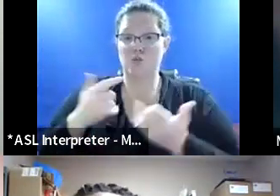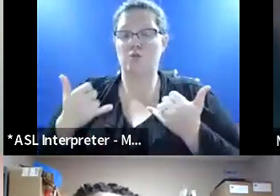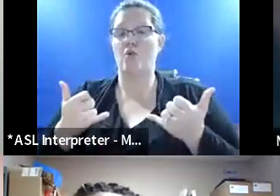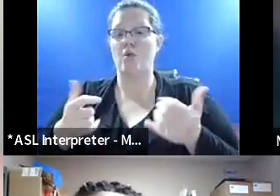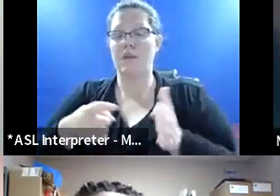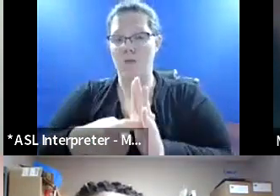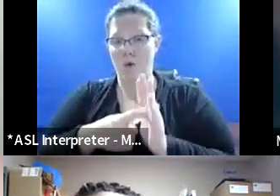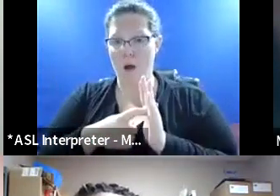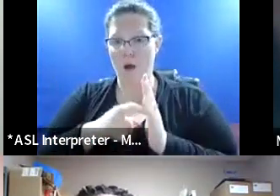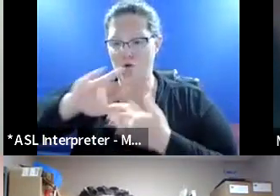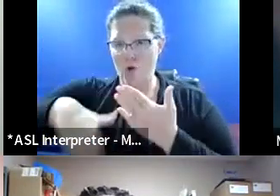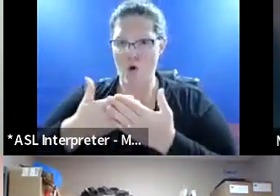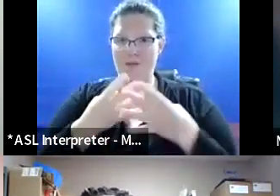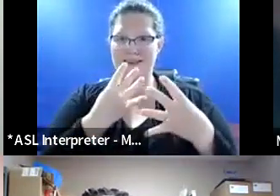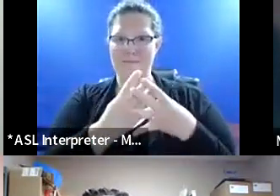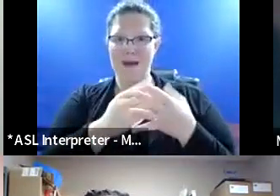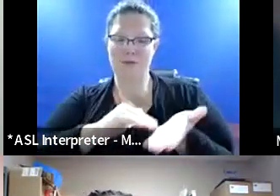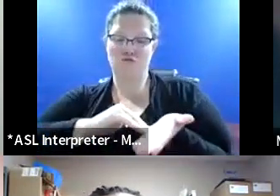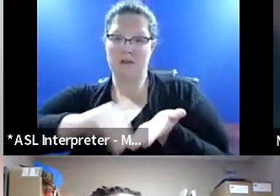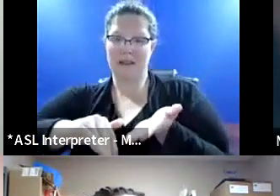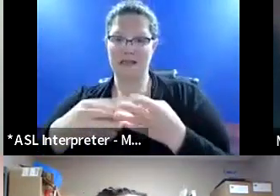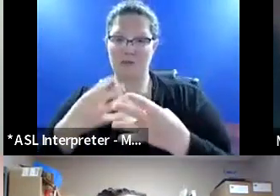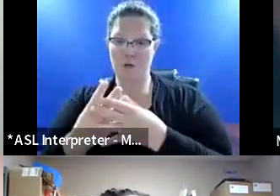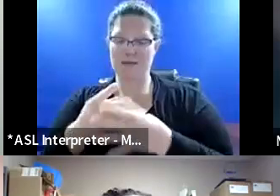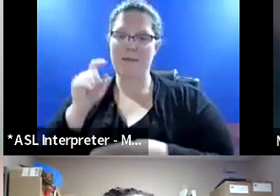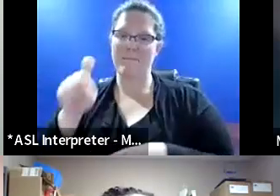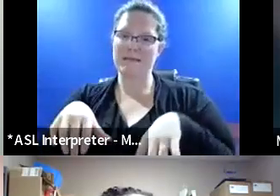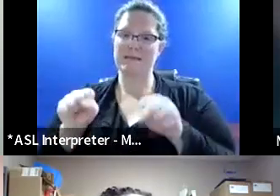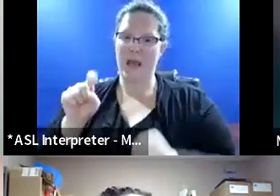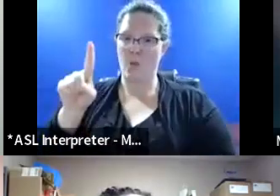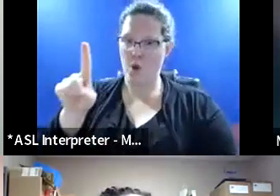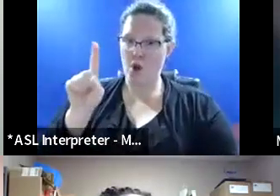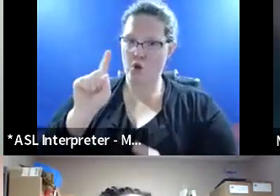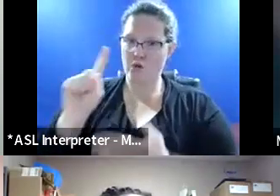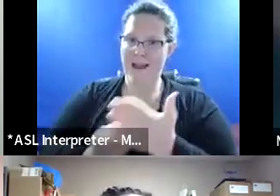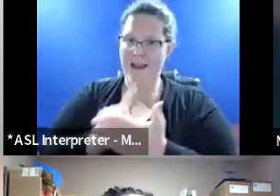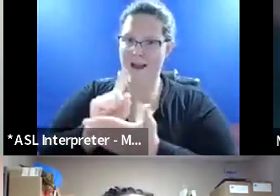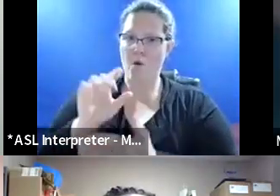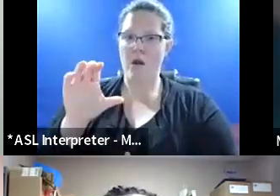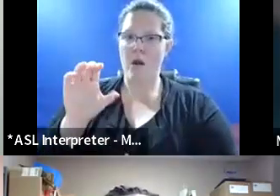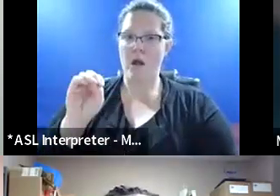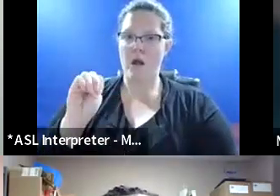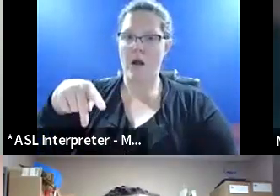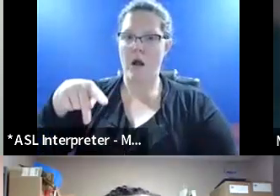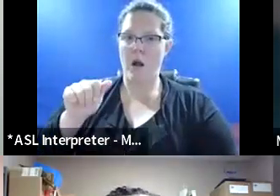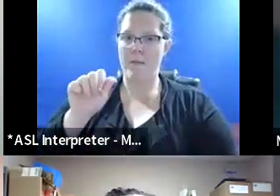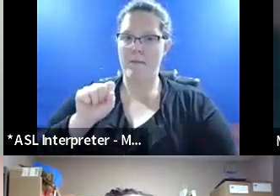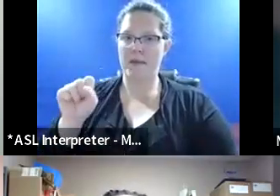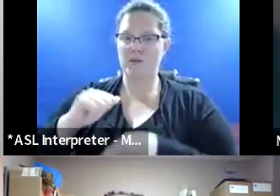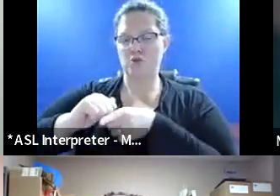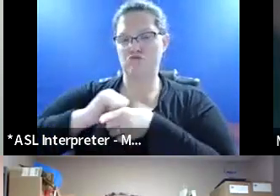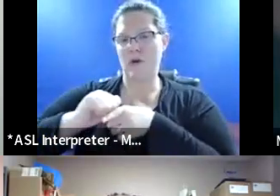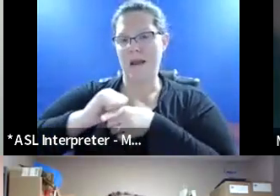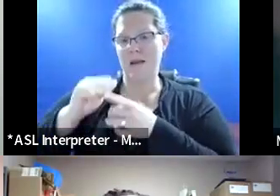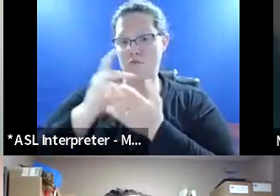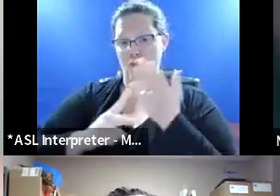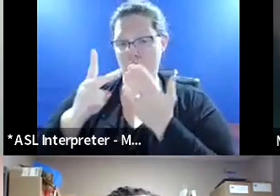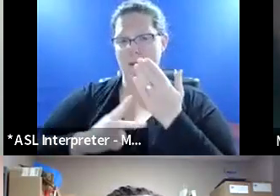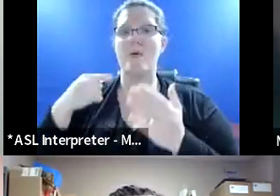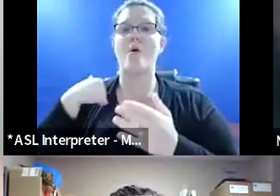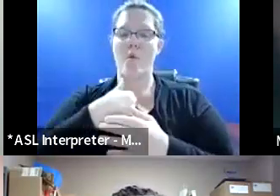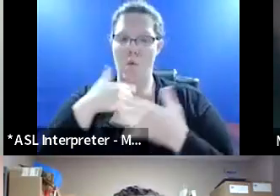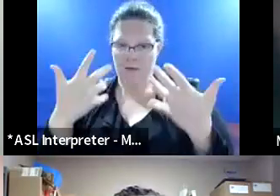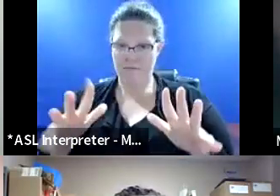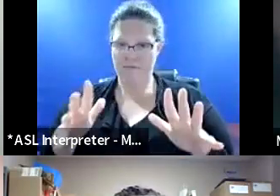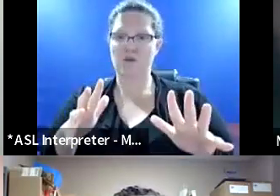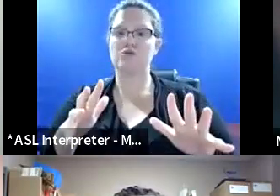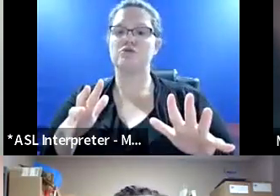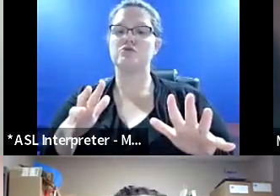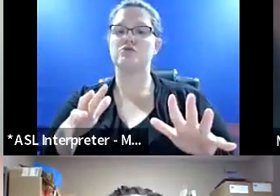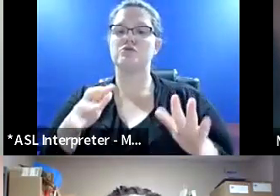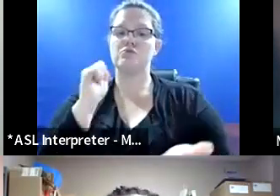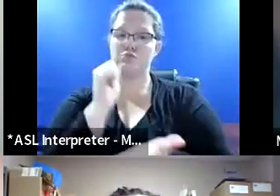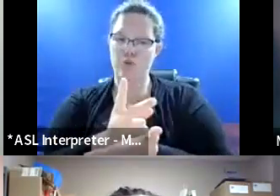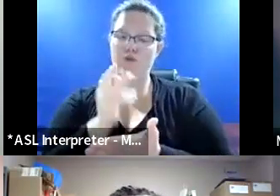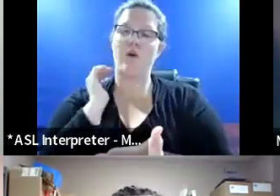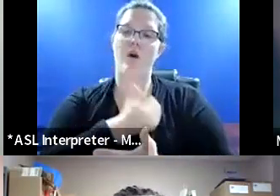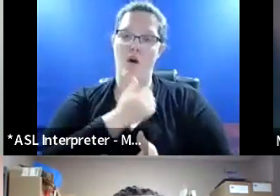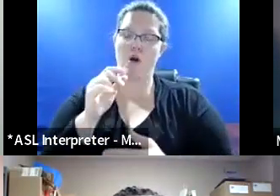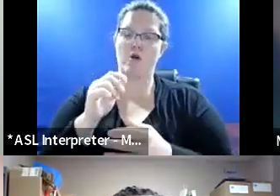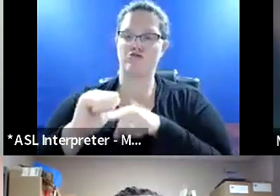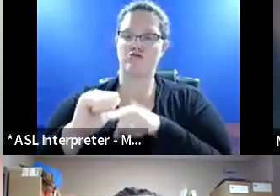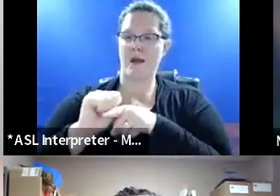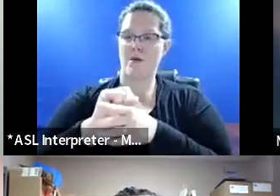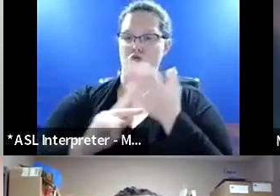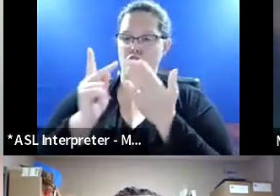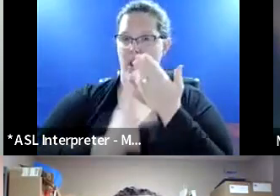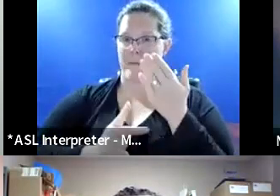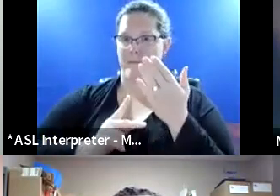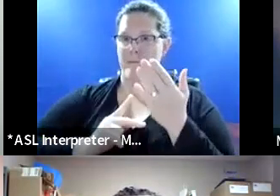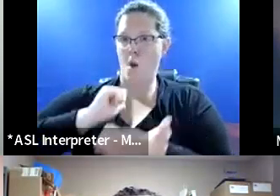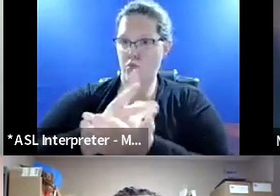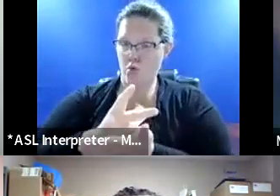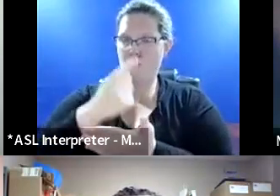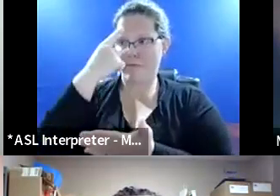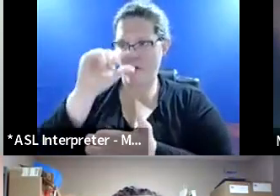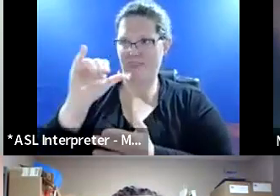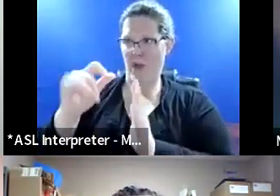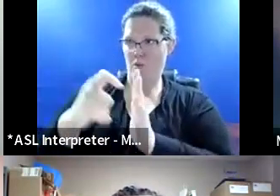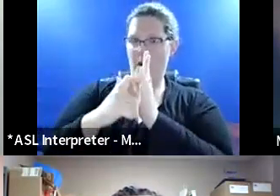IT FOCUSED ON HELPING SOMEONE WITH A DISABILITY THAT HAS A CRIMINAL BACKGROUND PROCESS THEIR STORY AND DEVELOP A RESUME AND TAKE TESTING ANALYSIS TO FIGURE OUT WHAT THEY ARE GOOD AT AND WHAT THEY WANT TO DO AND WORK THEM THROUGH WHAT THEY WANT TO DO TO BE ABLE TO BE SUCCESSFUL UPON RELEASE.